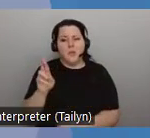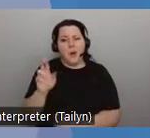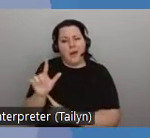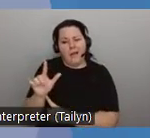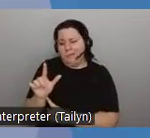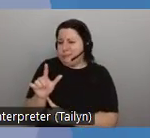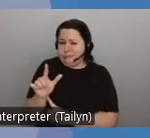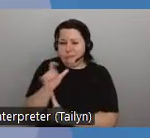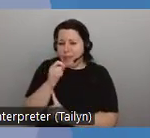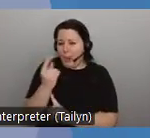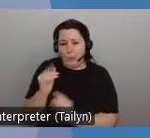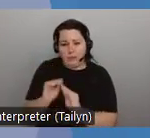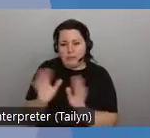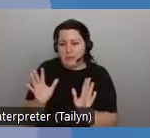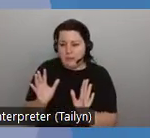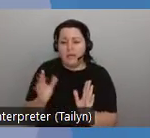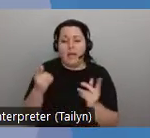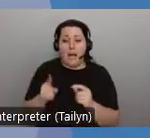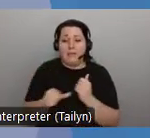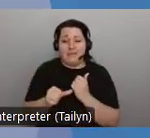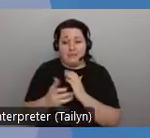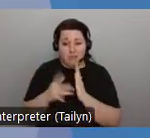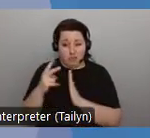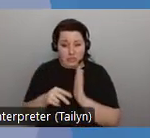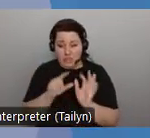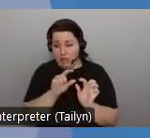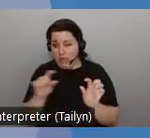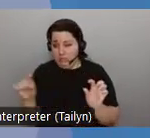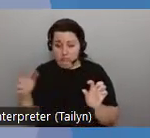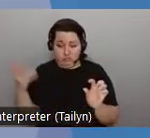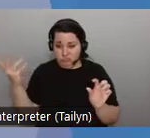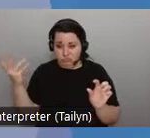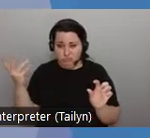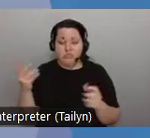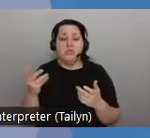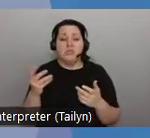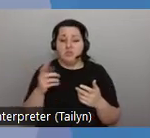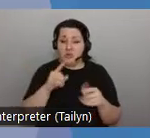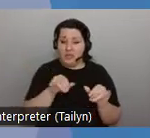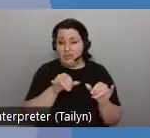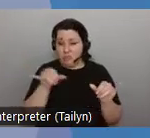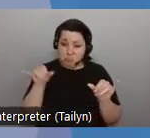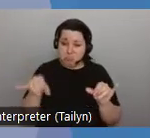we are at least giving them a good sample of where they are going. So usually the title of the website, or if it's an